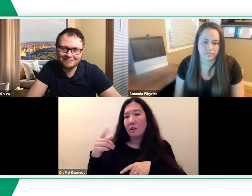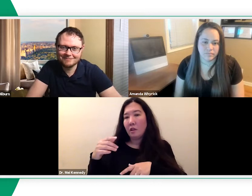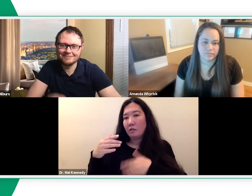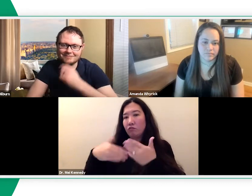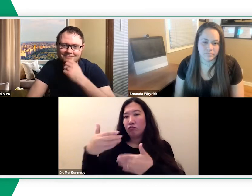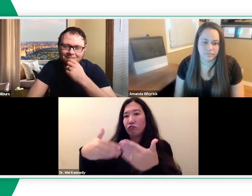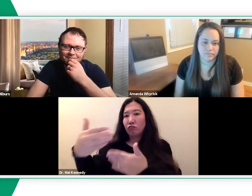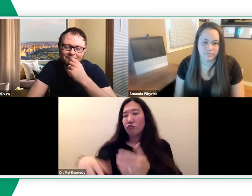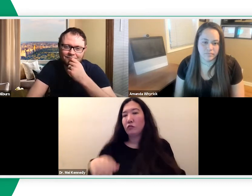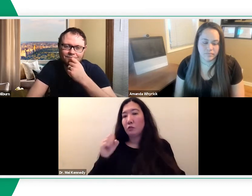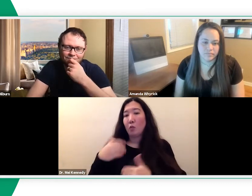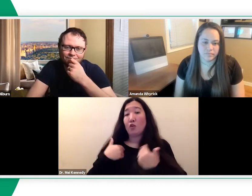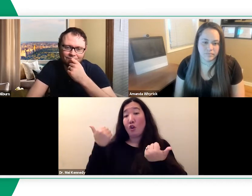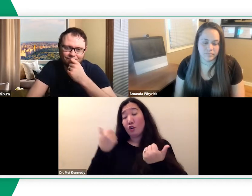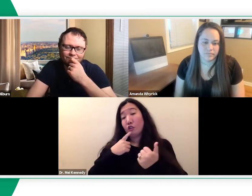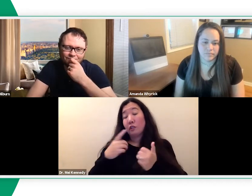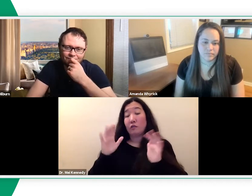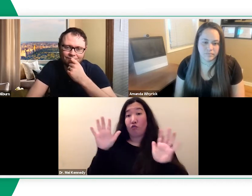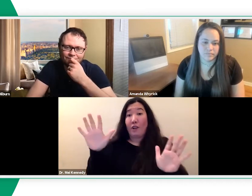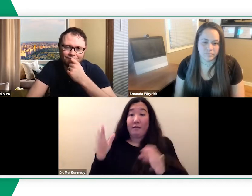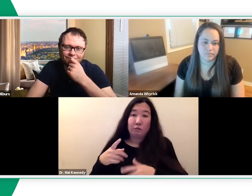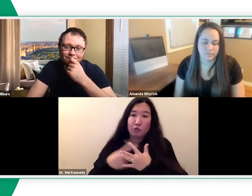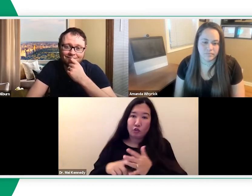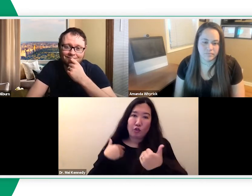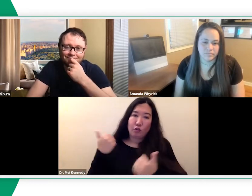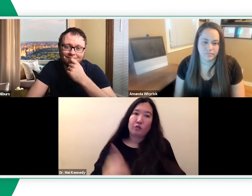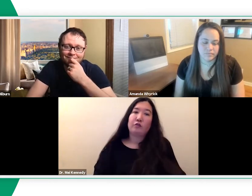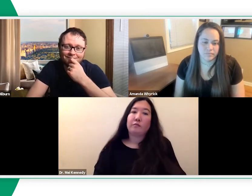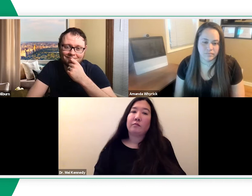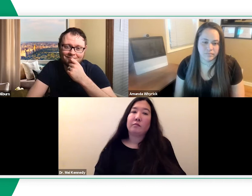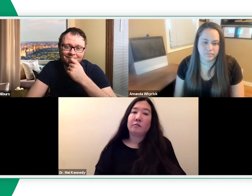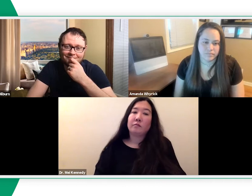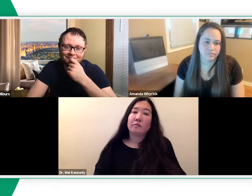be interested and the more they'll be able to pick up as time goes on. So definitely